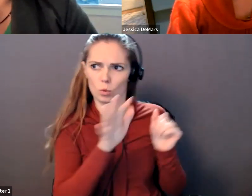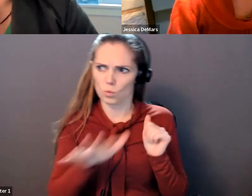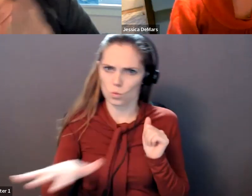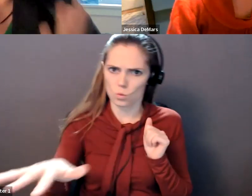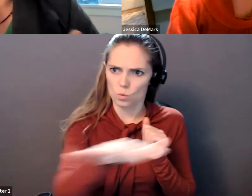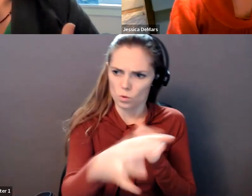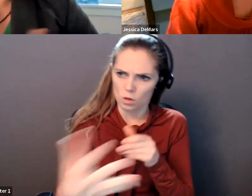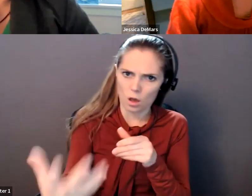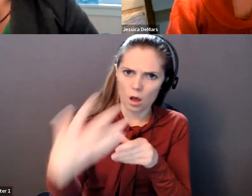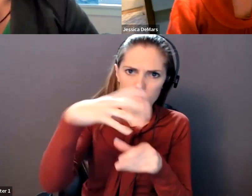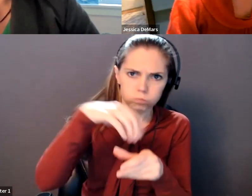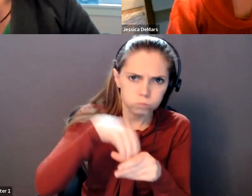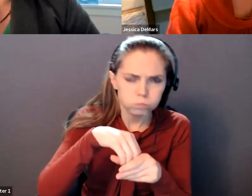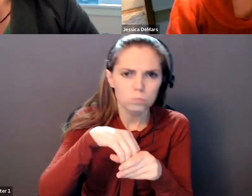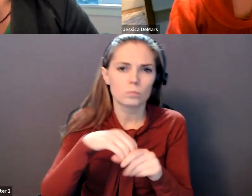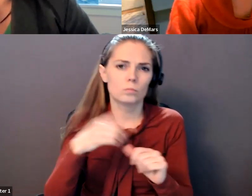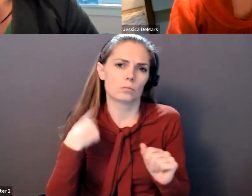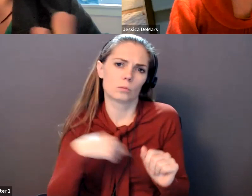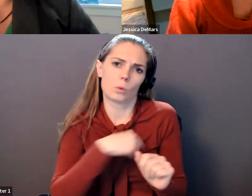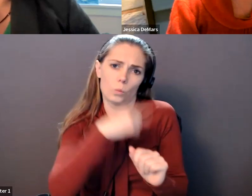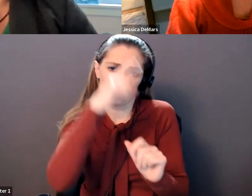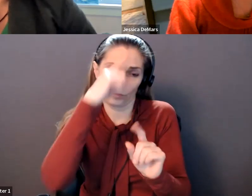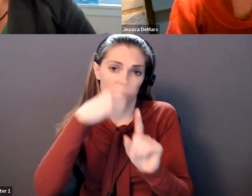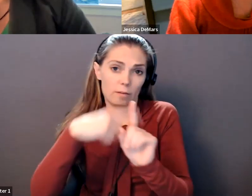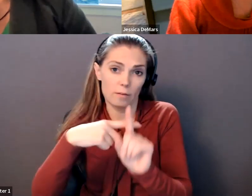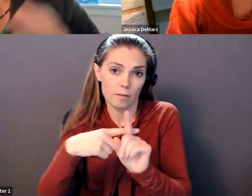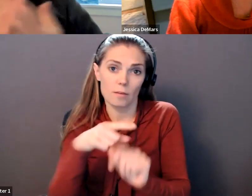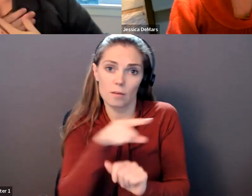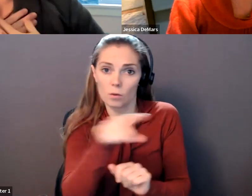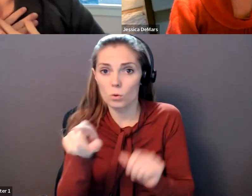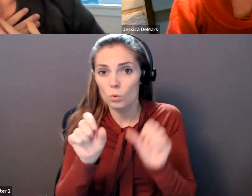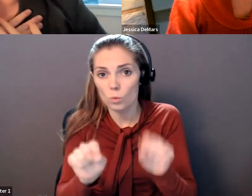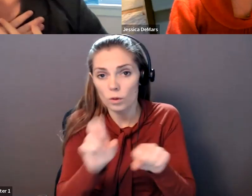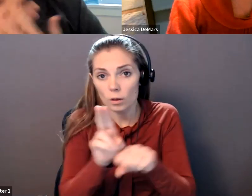resource so we are hopeful that this is something that you will be able to use as people with lived